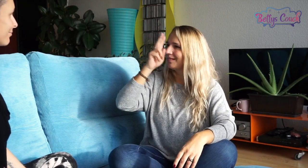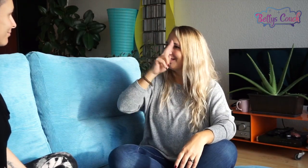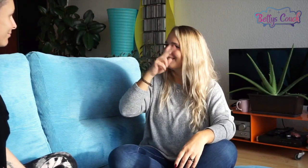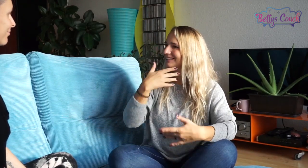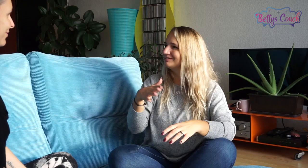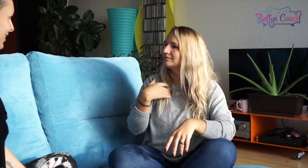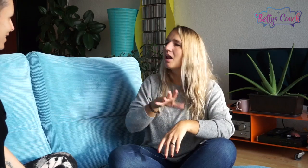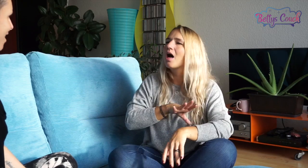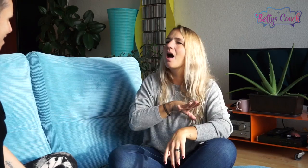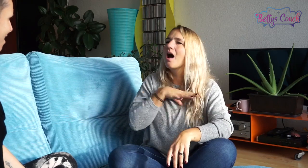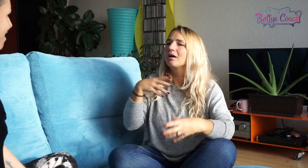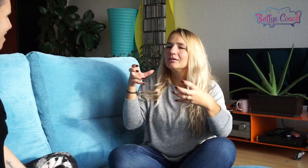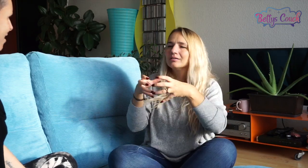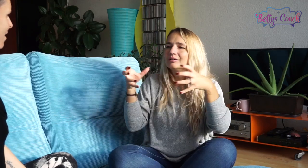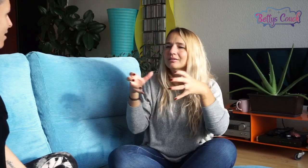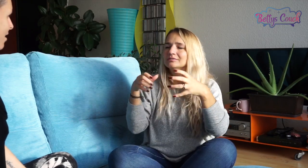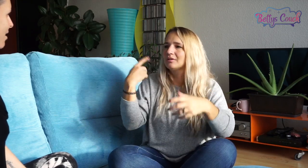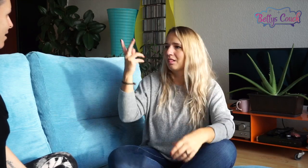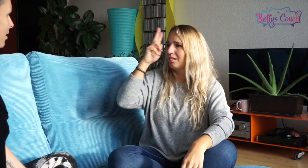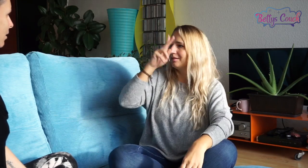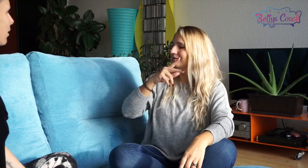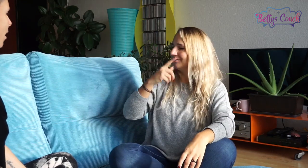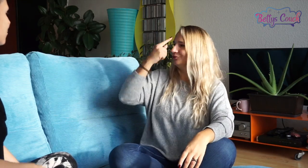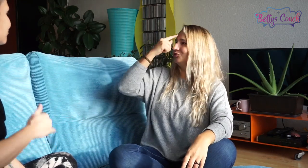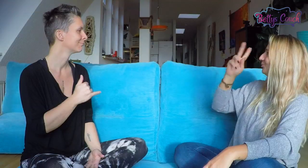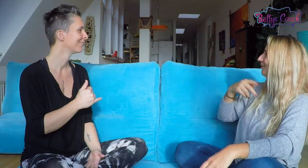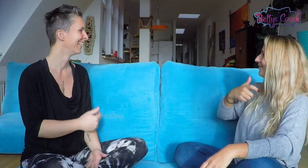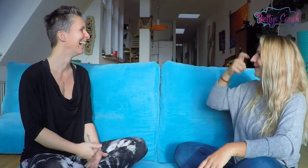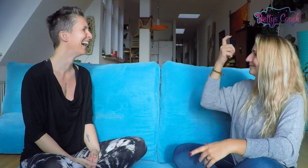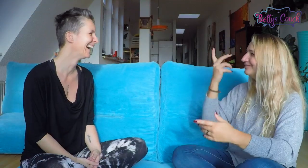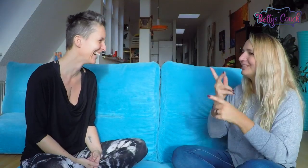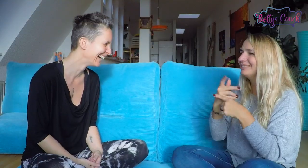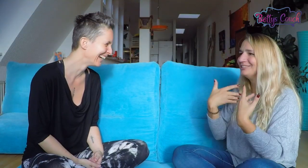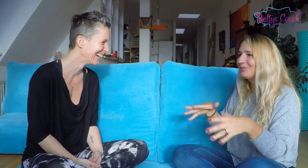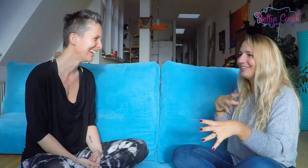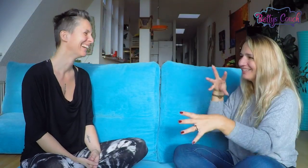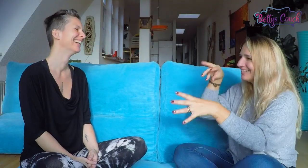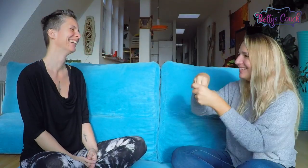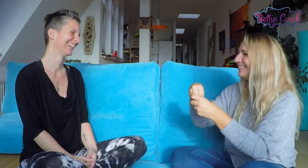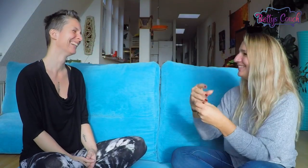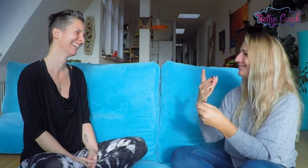In Africa I was together with these people for so long that I completely forgot about it.